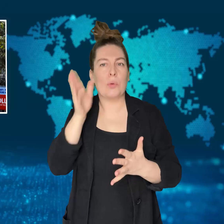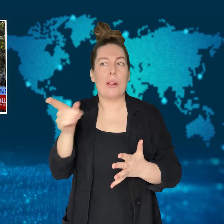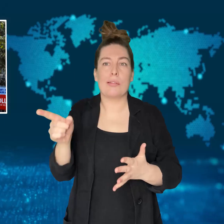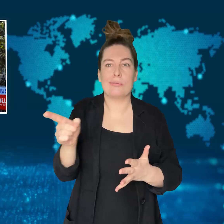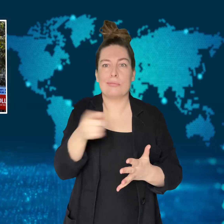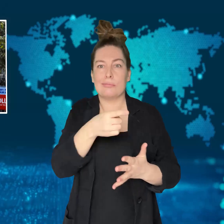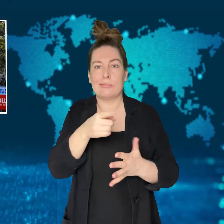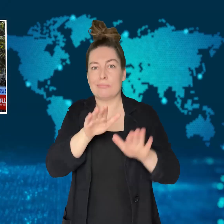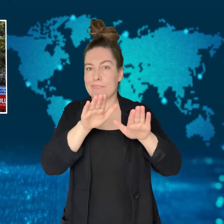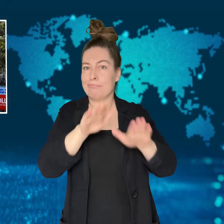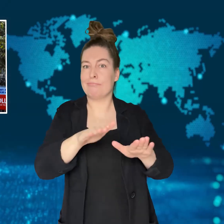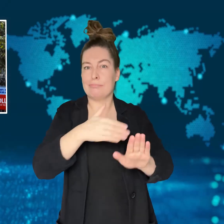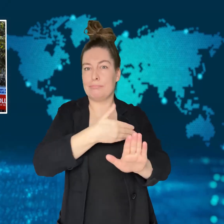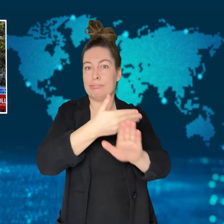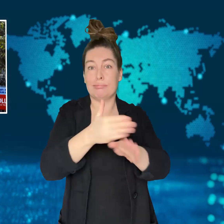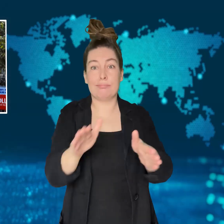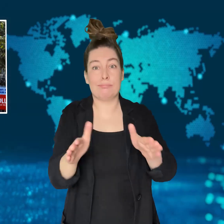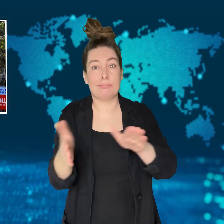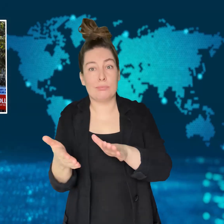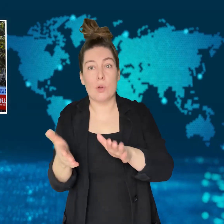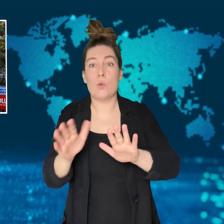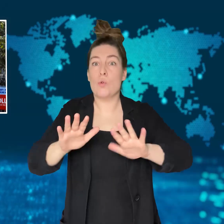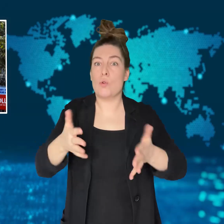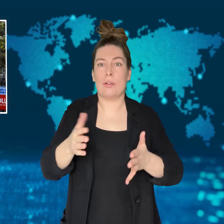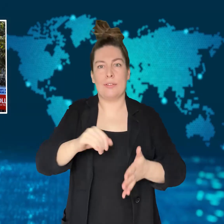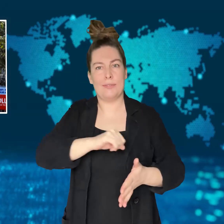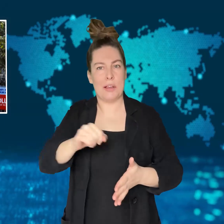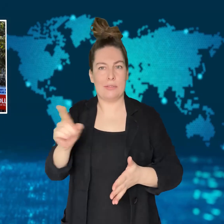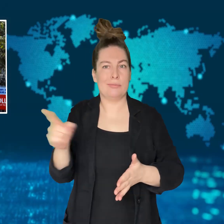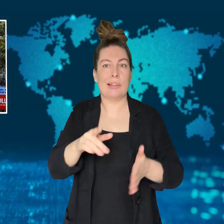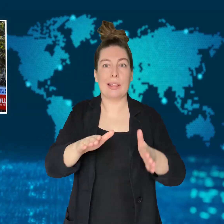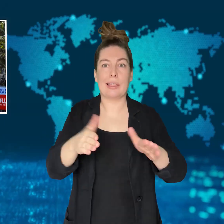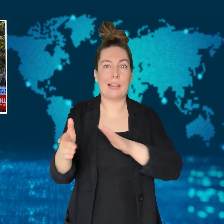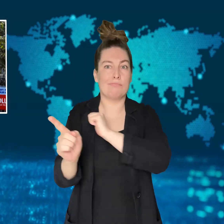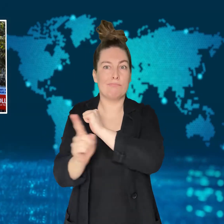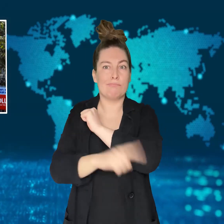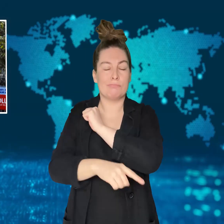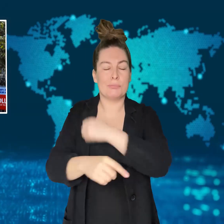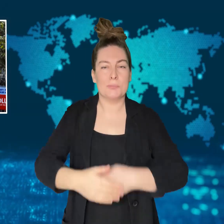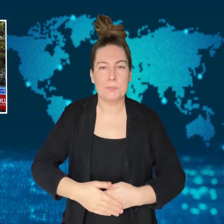receive life in prison or the death sentence.